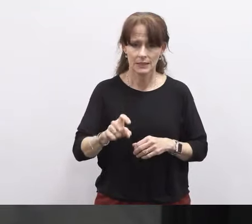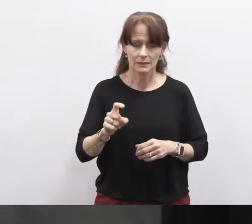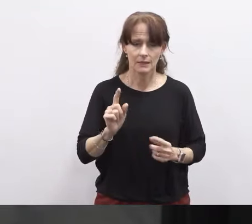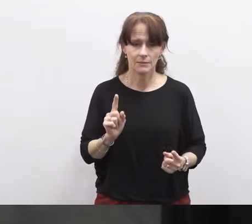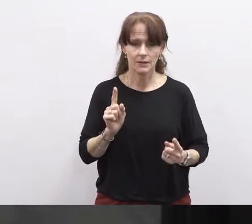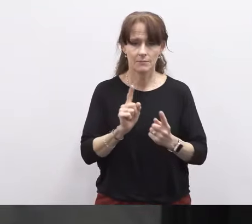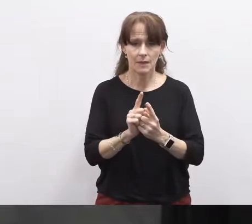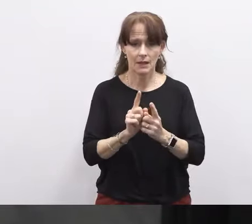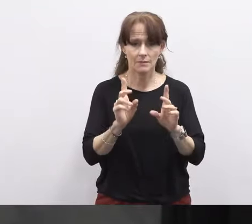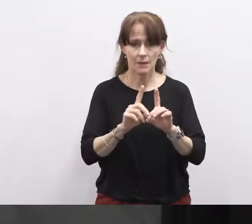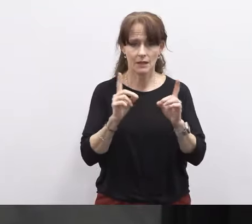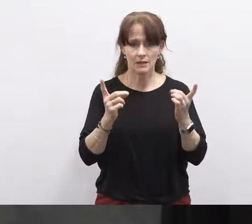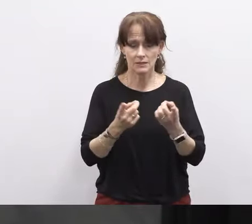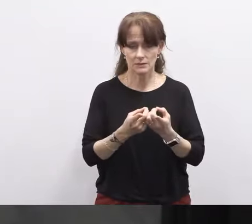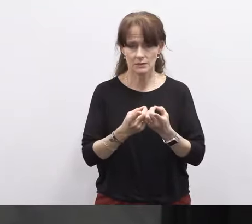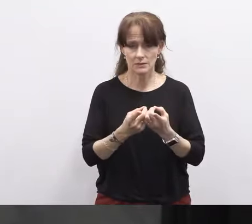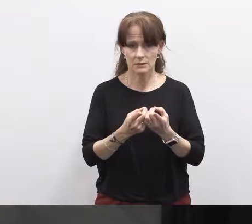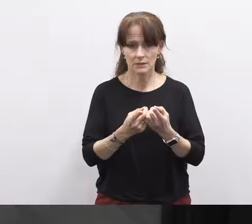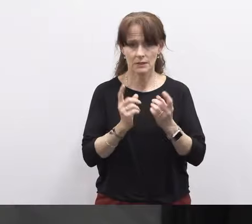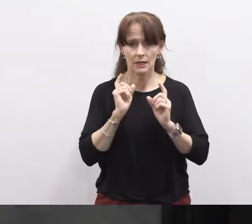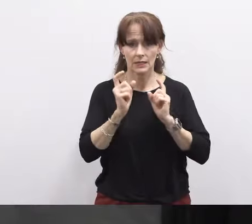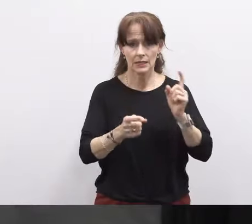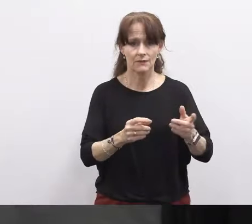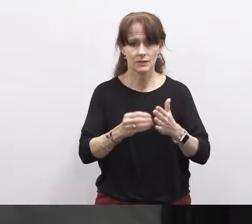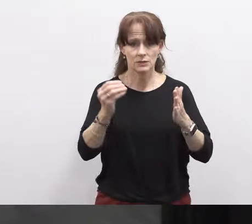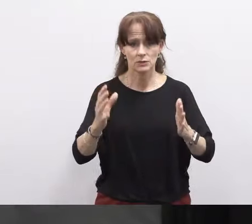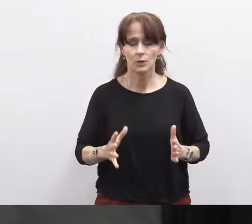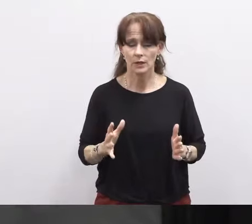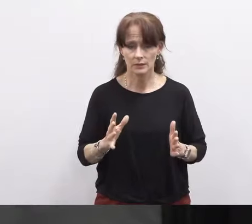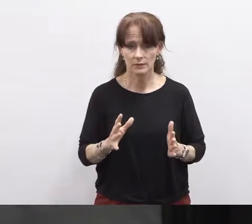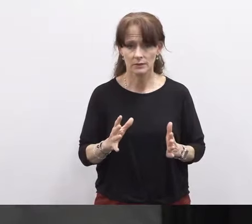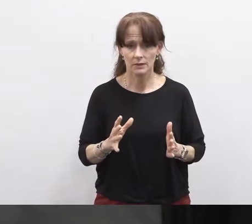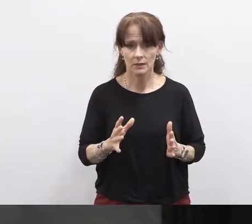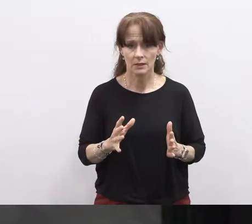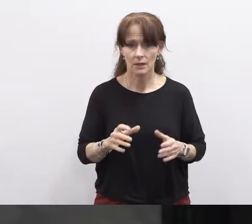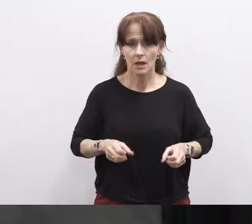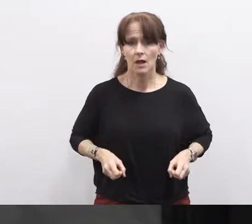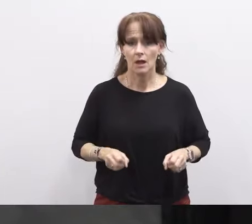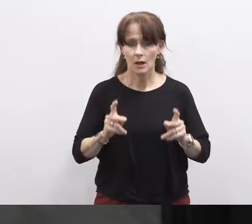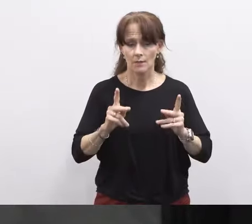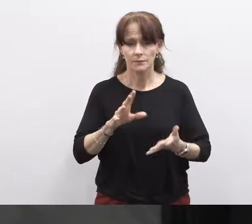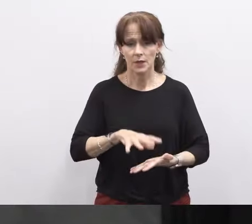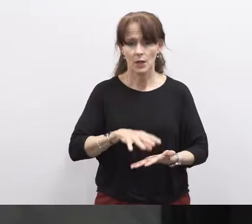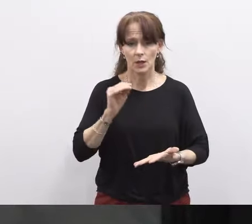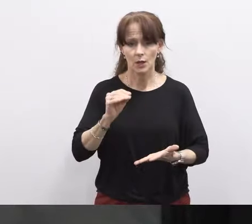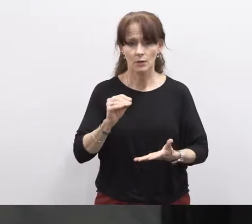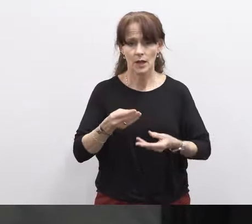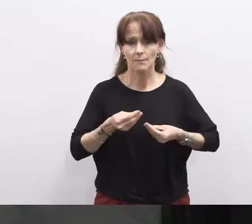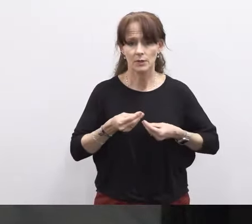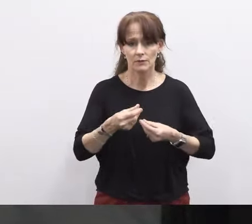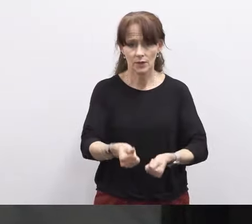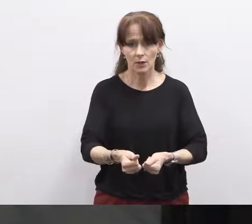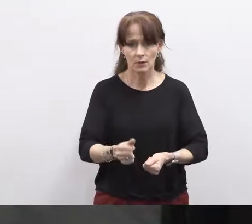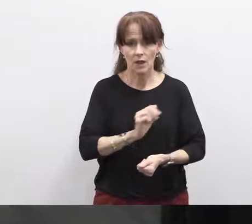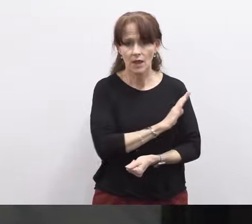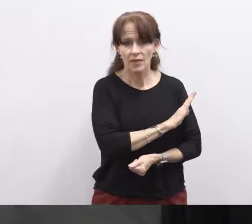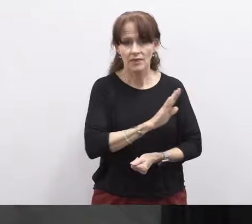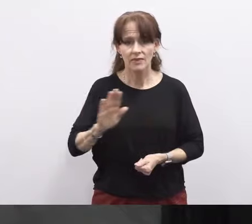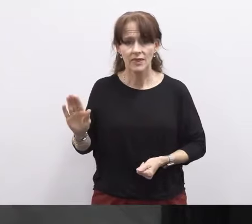by the district, granting students the opportunity to learn and be fluent in their languages.